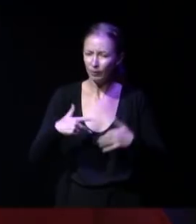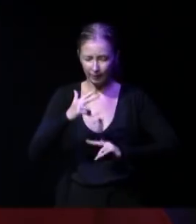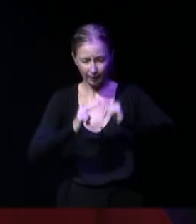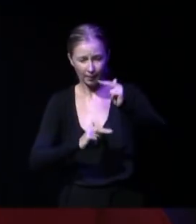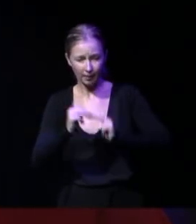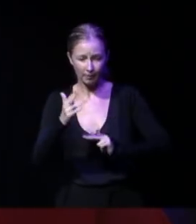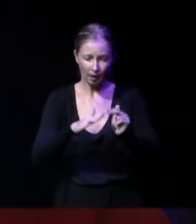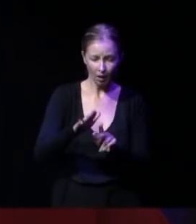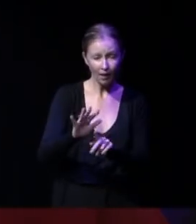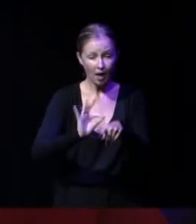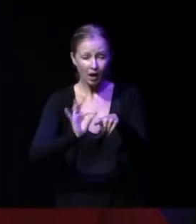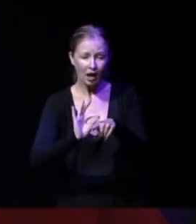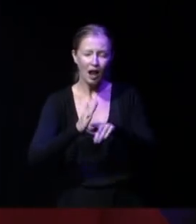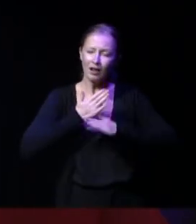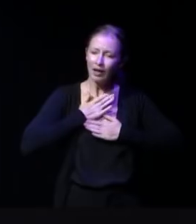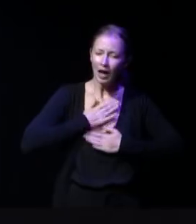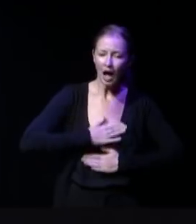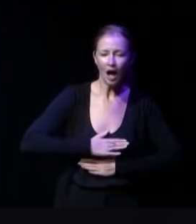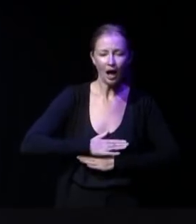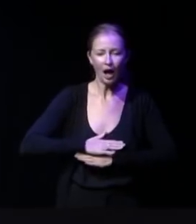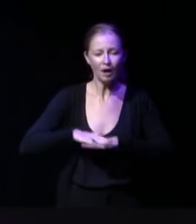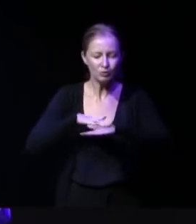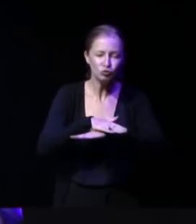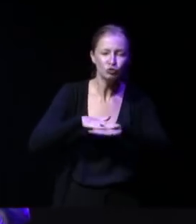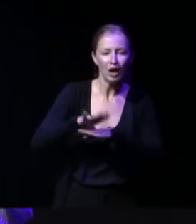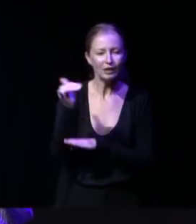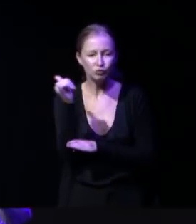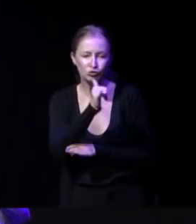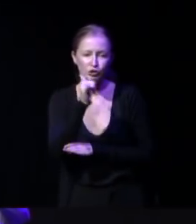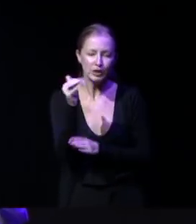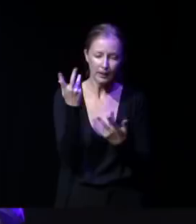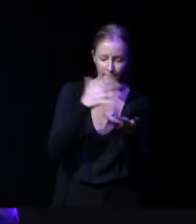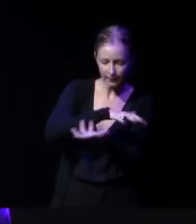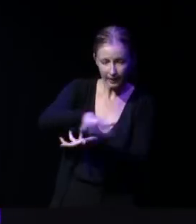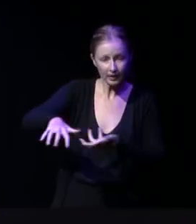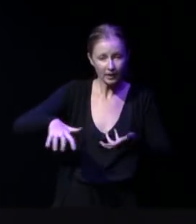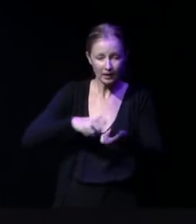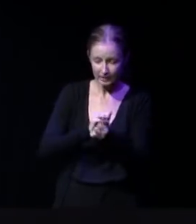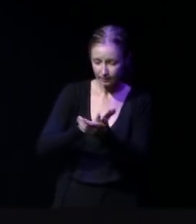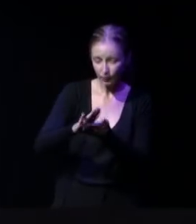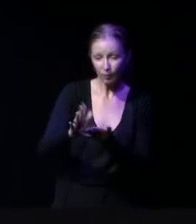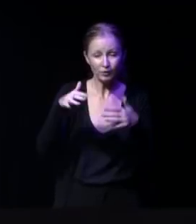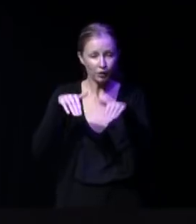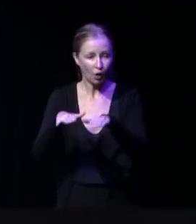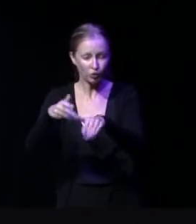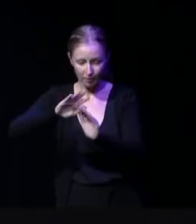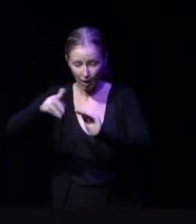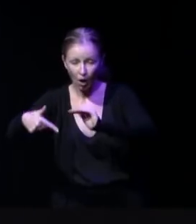Its colour, a calming grey green that blends unperceptively with the ocean beneath it. Its body steel smooth,